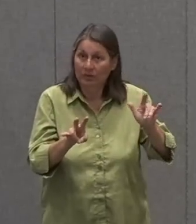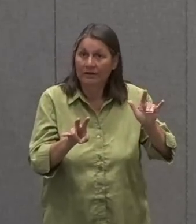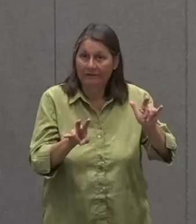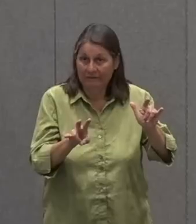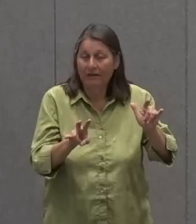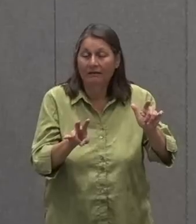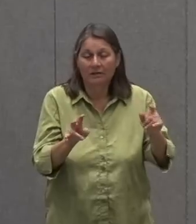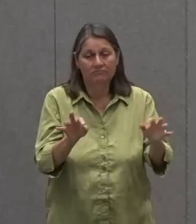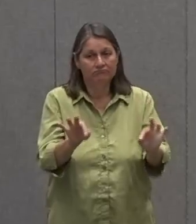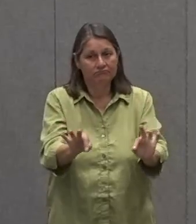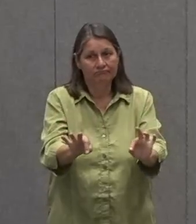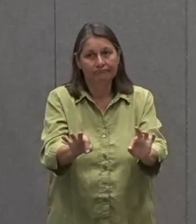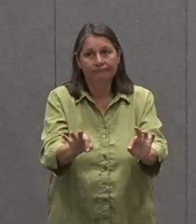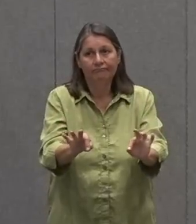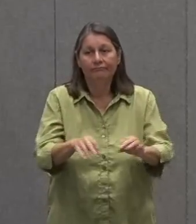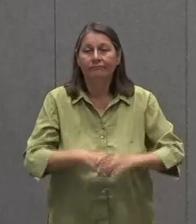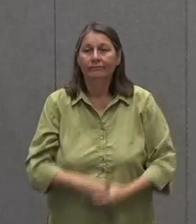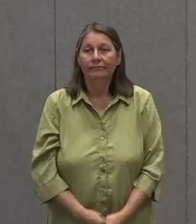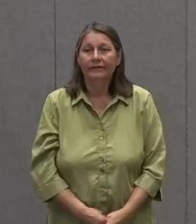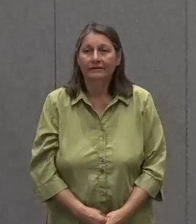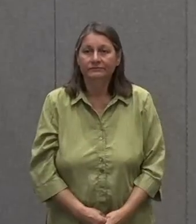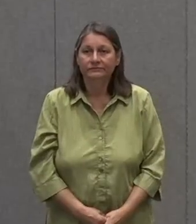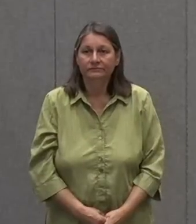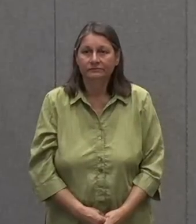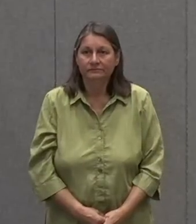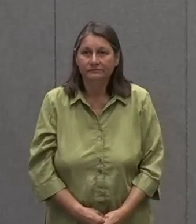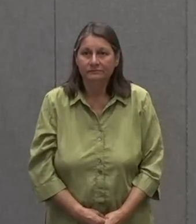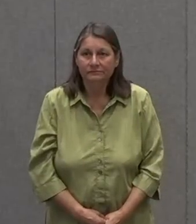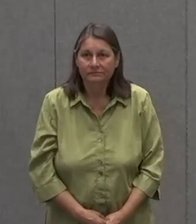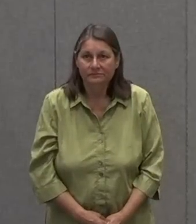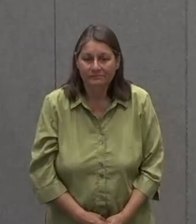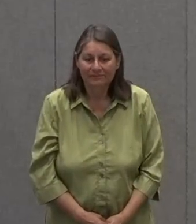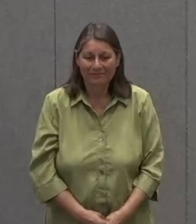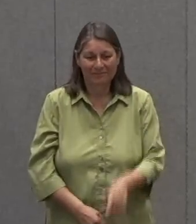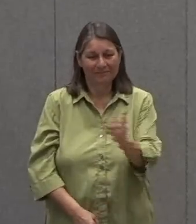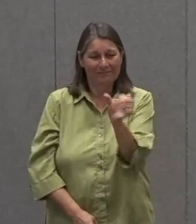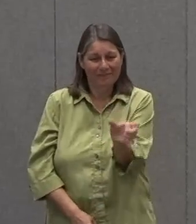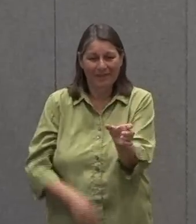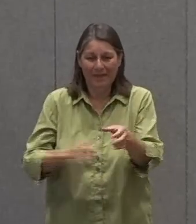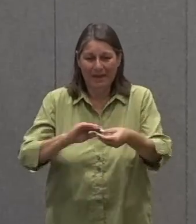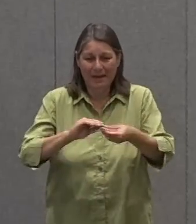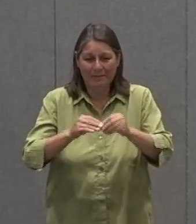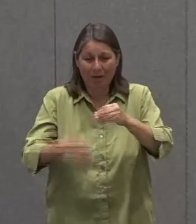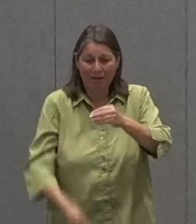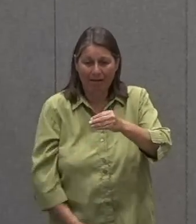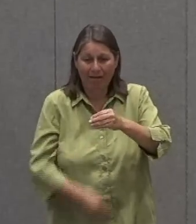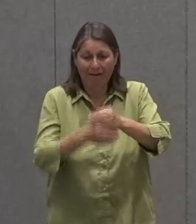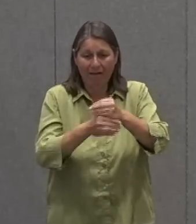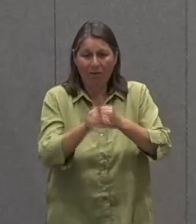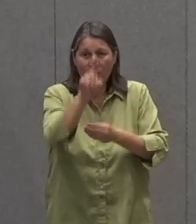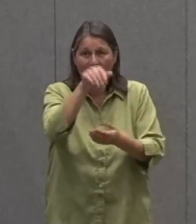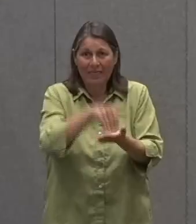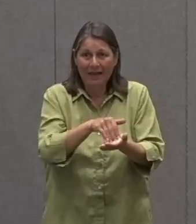Perfect. 1000 more. I don't have any more room to keep going,